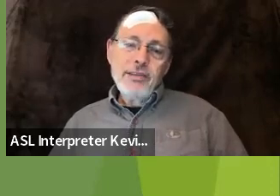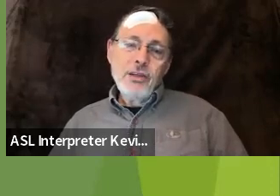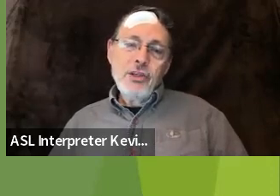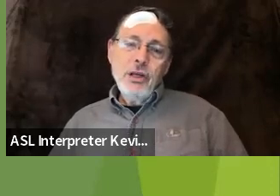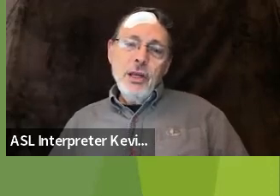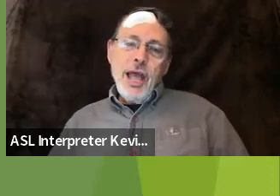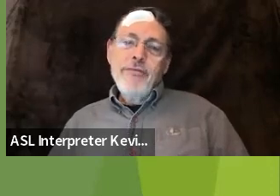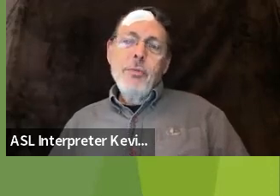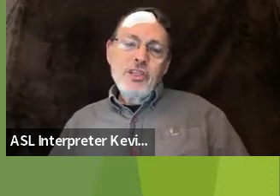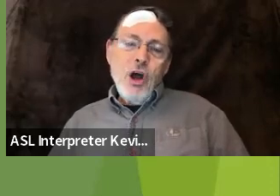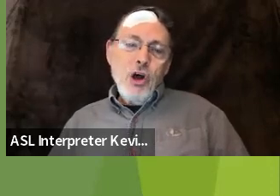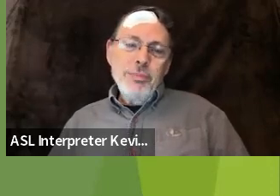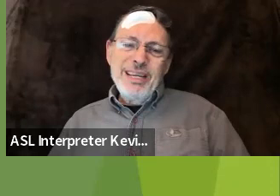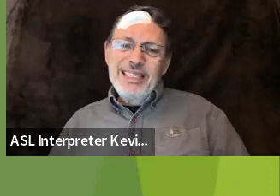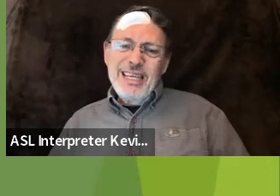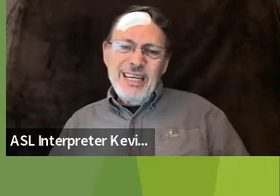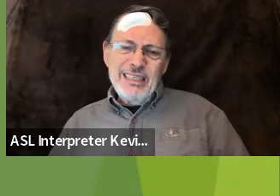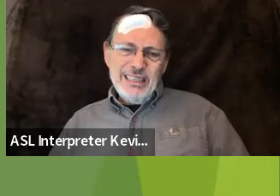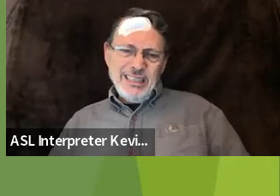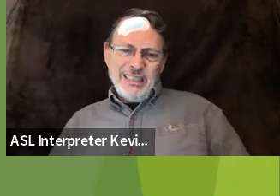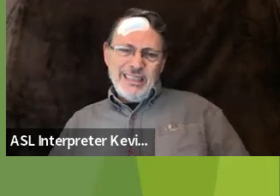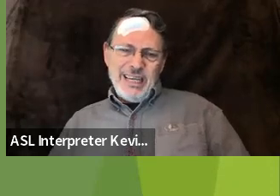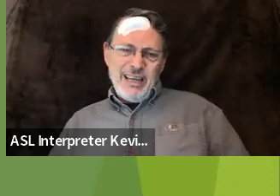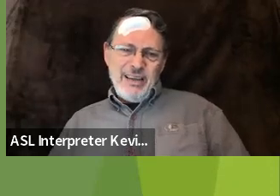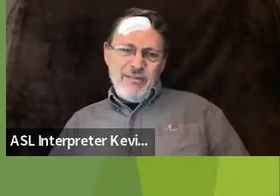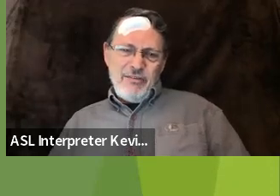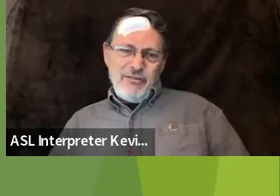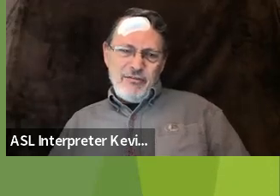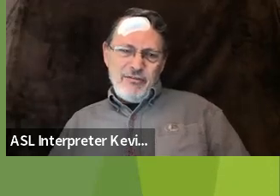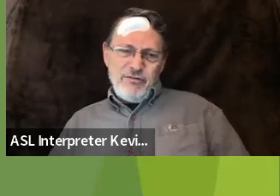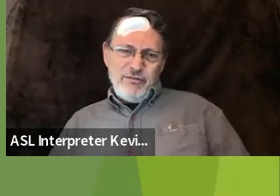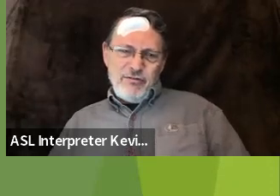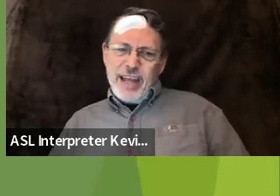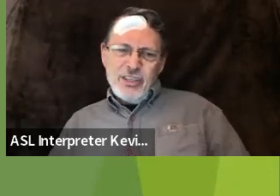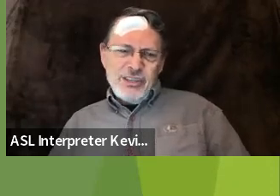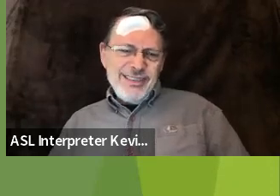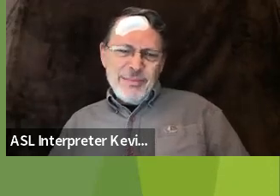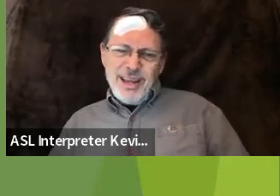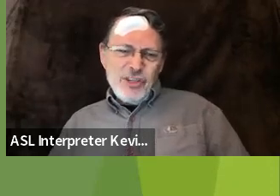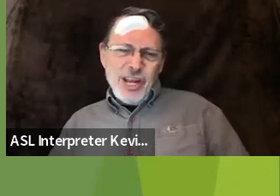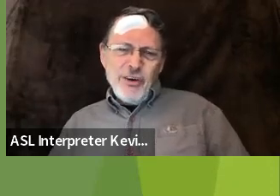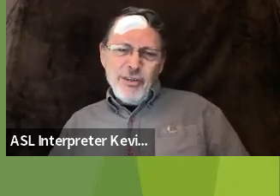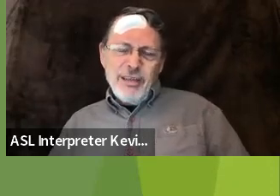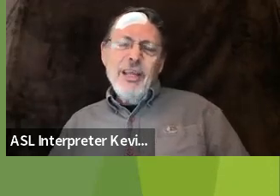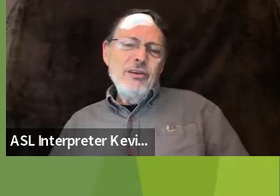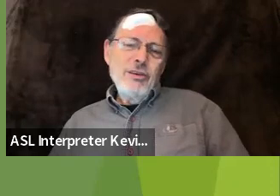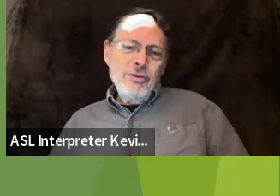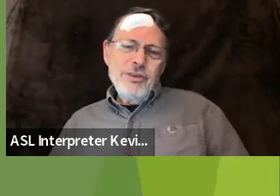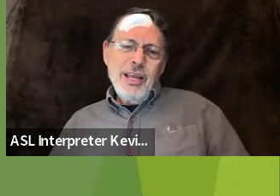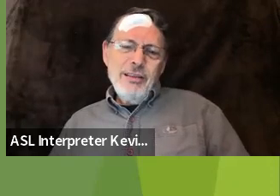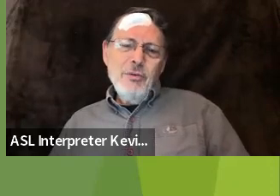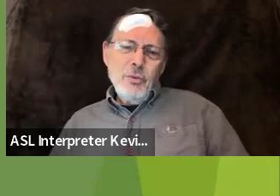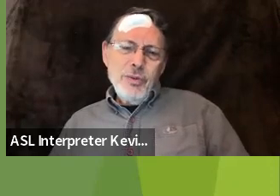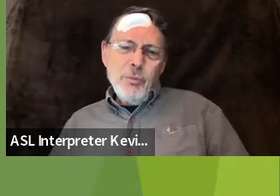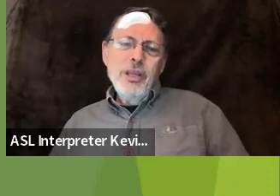I forget what it's called, but it's... some kind of checker that they use, that will give